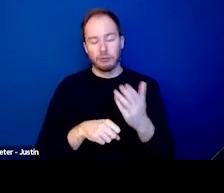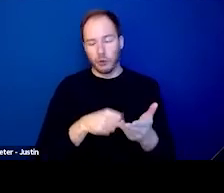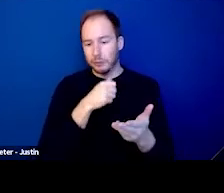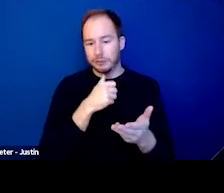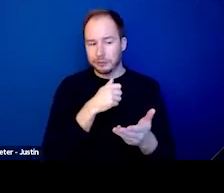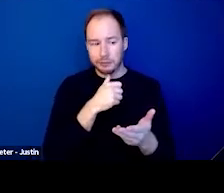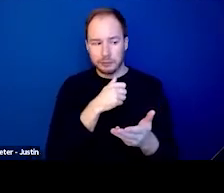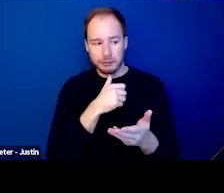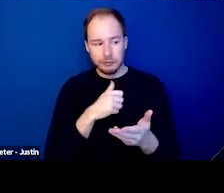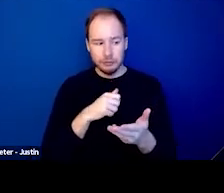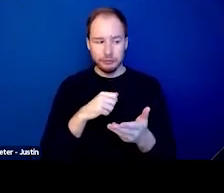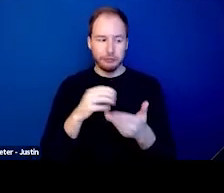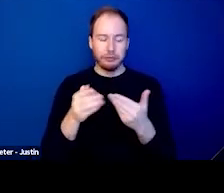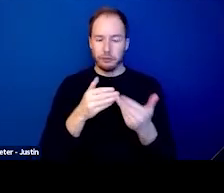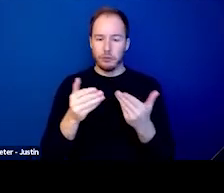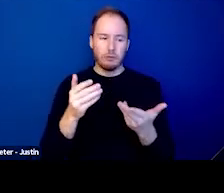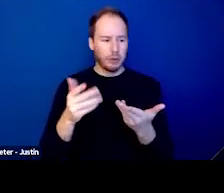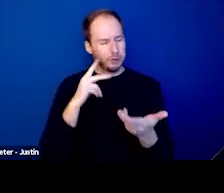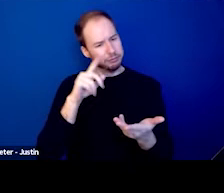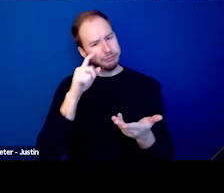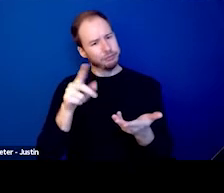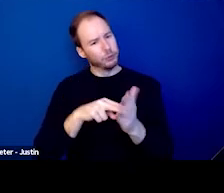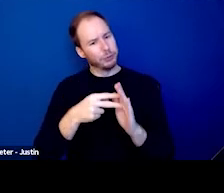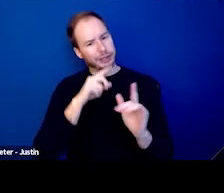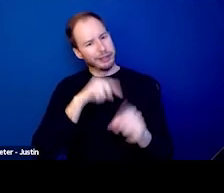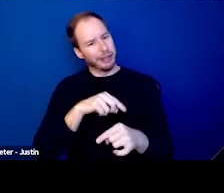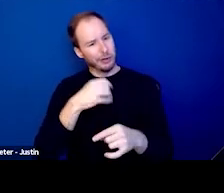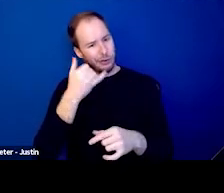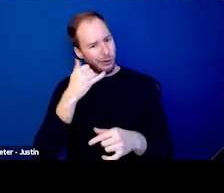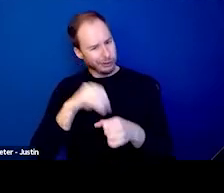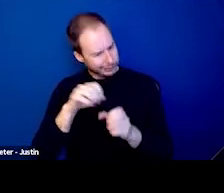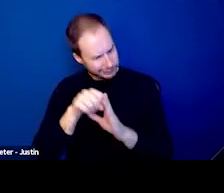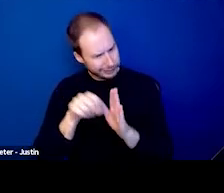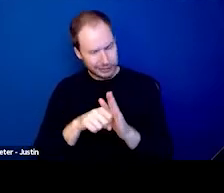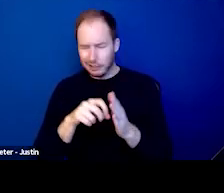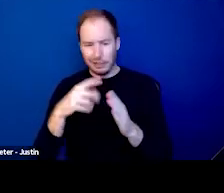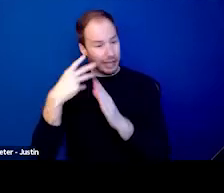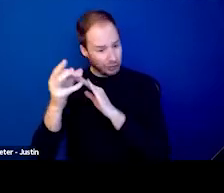The difference between, some of you may be like, "What does that mean answer calls in state versus answer calls out of state?"